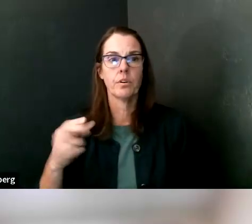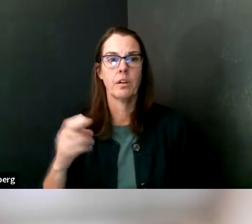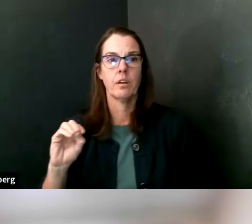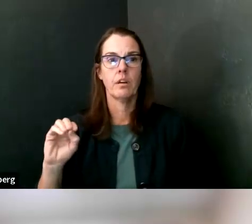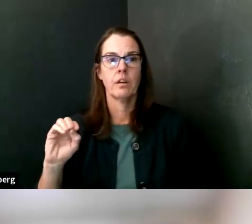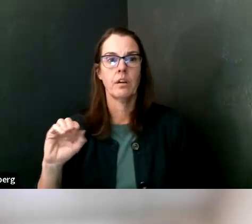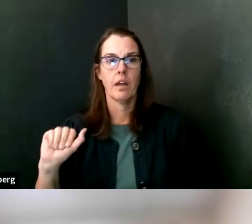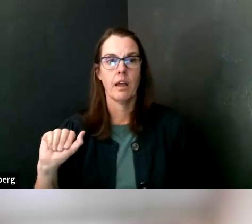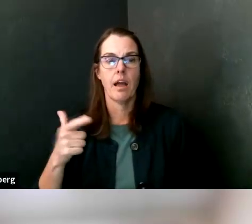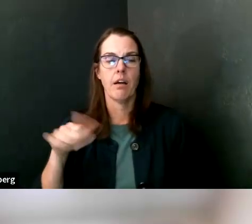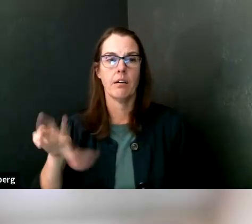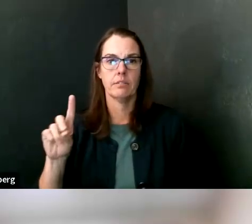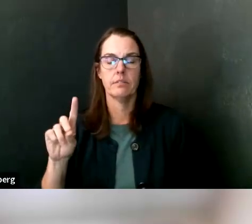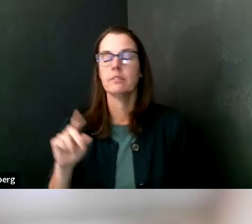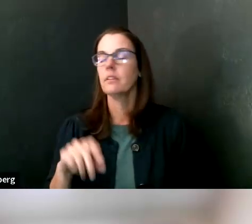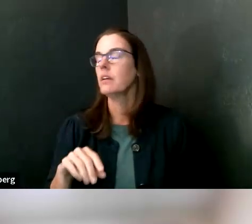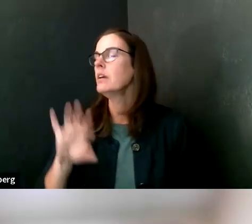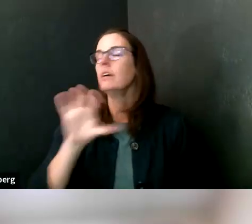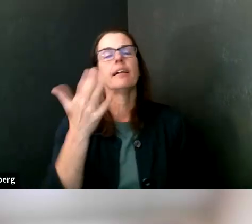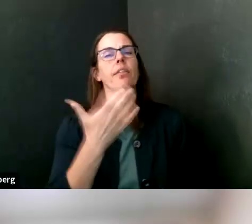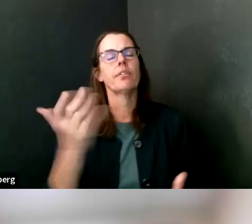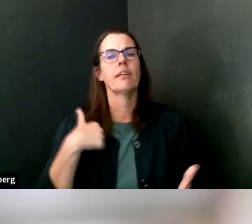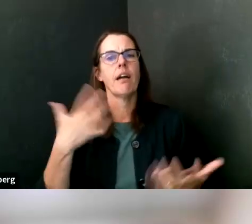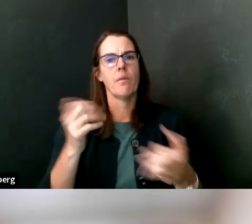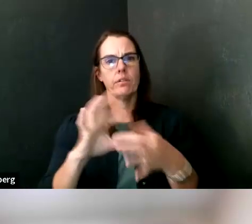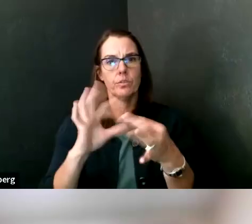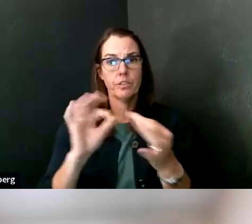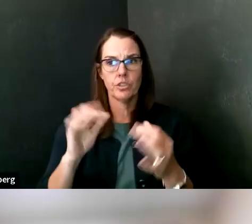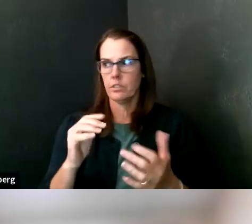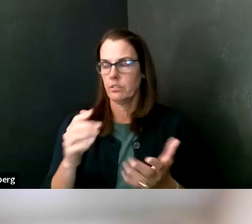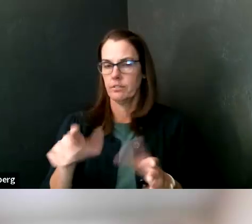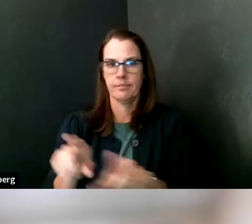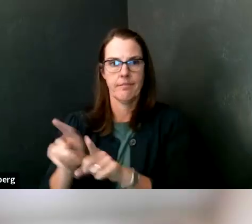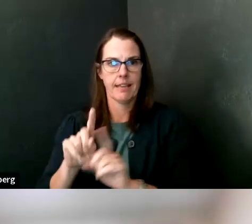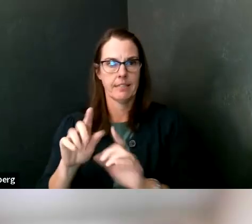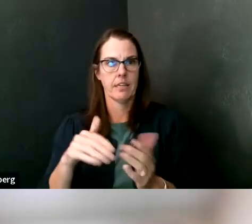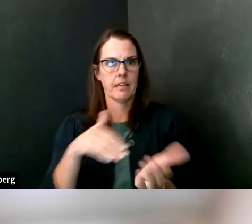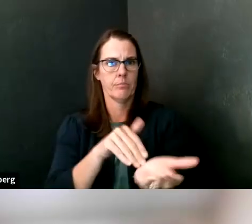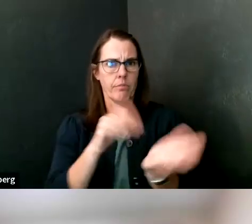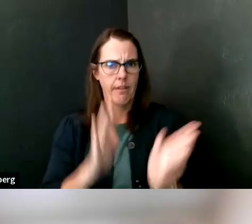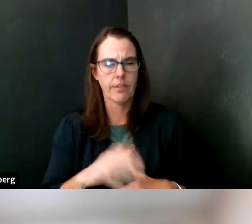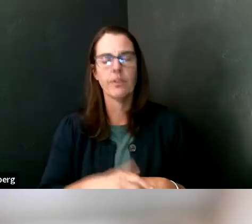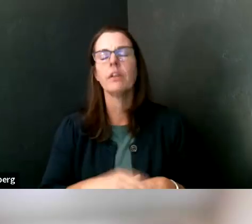another thing I wanted to mention as a provider is sometimes the difficulty with the